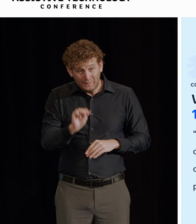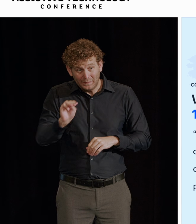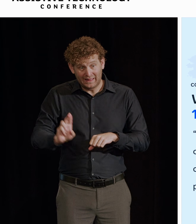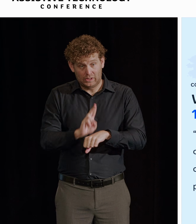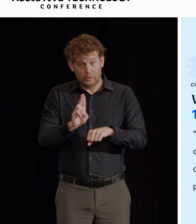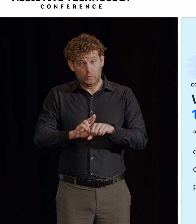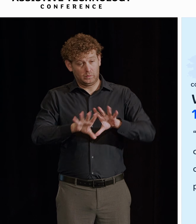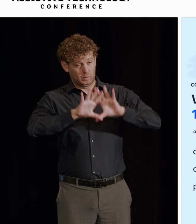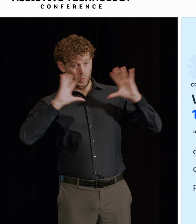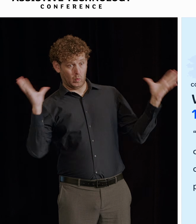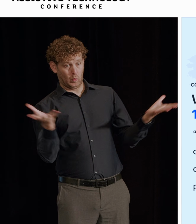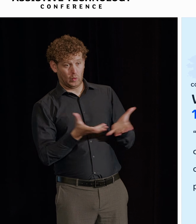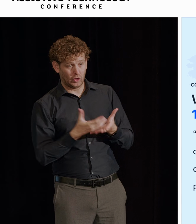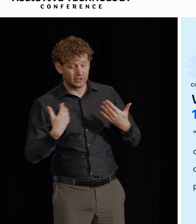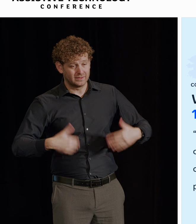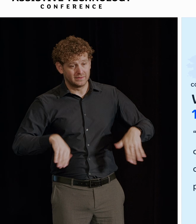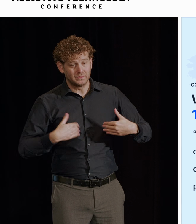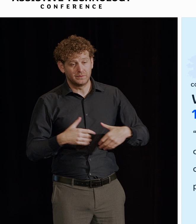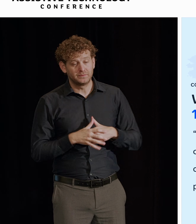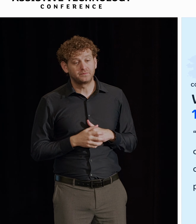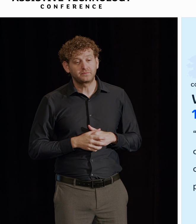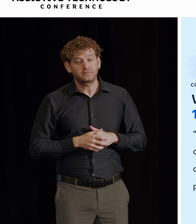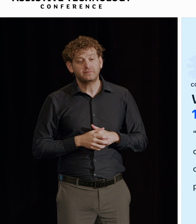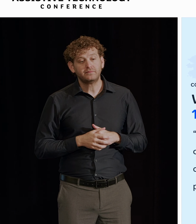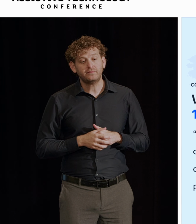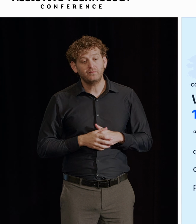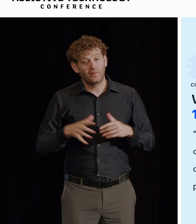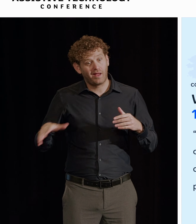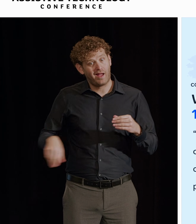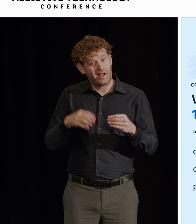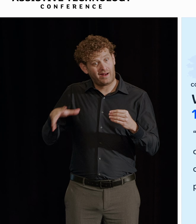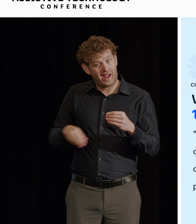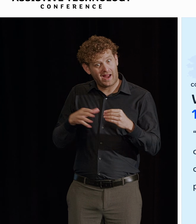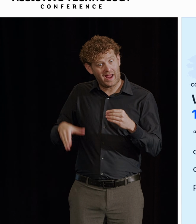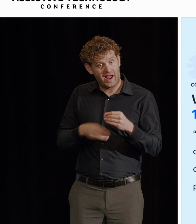while we've also been working on expanding languages, we now support Be My Eyes and Meta